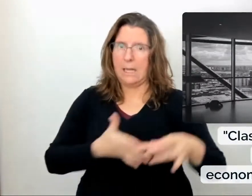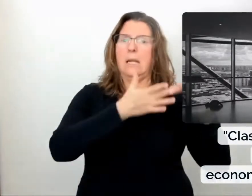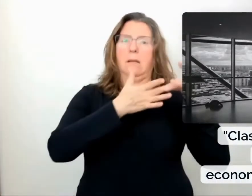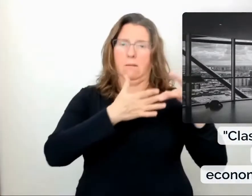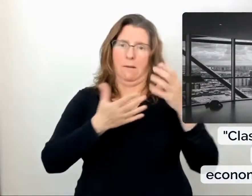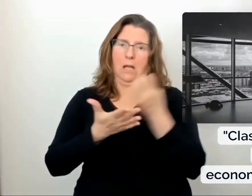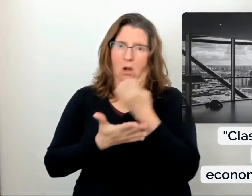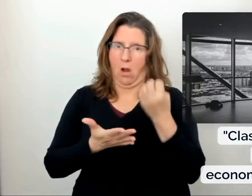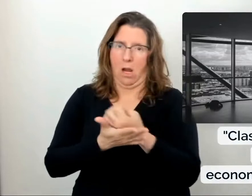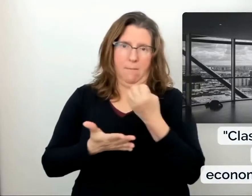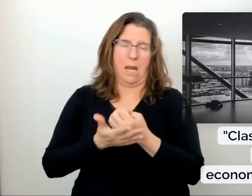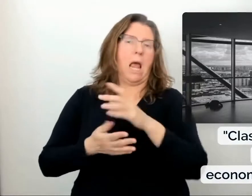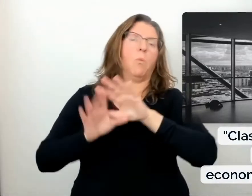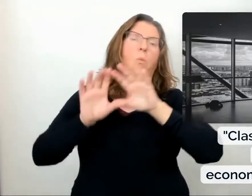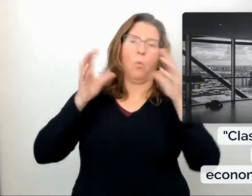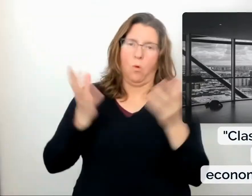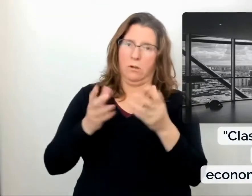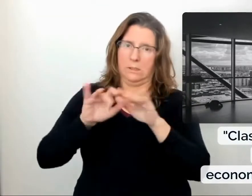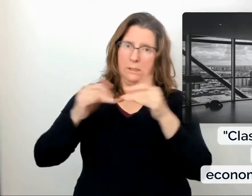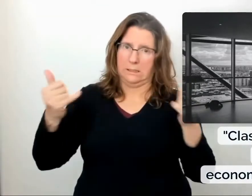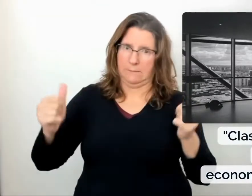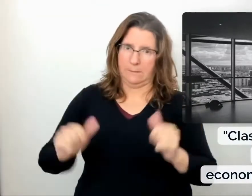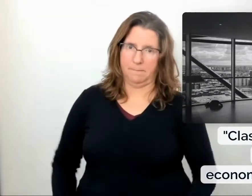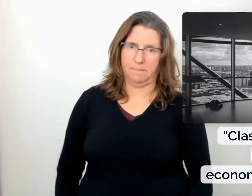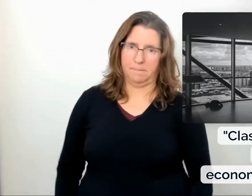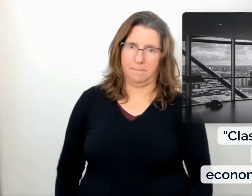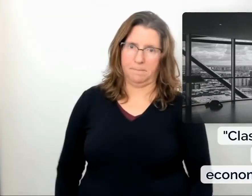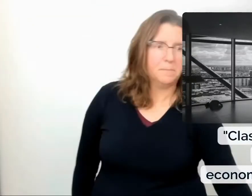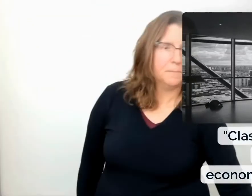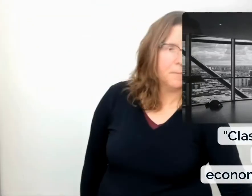the impact is seen not just in the economy, but globally.